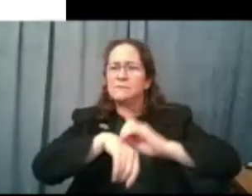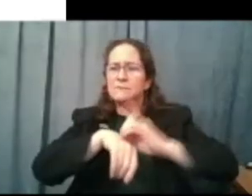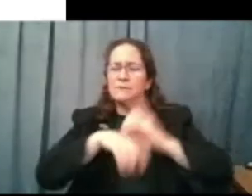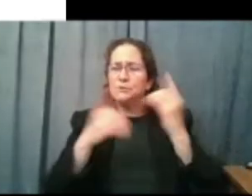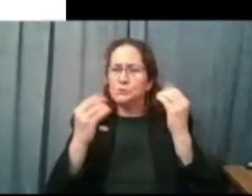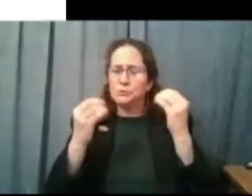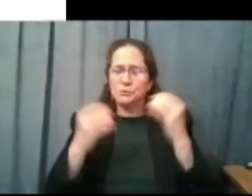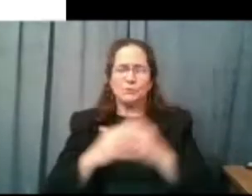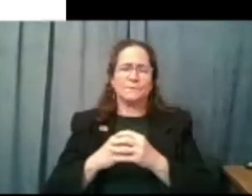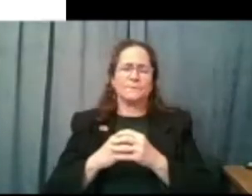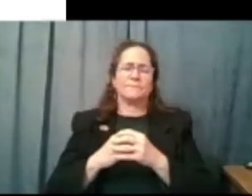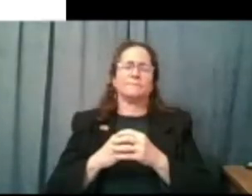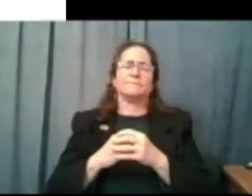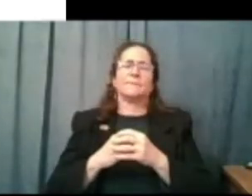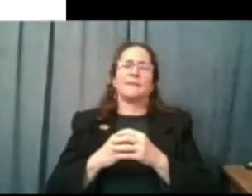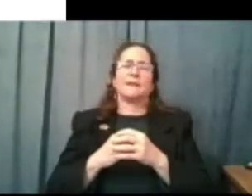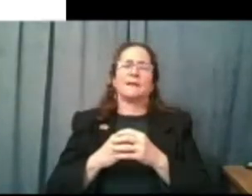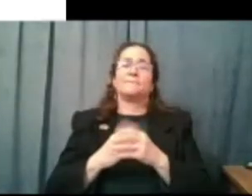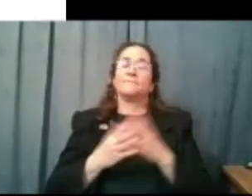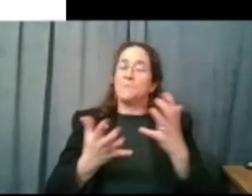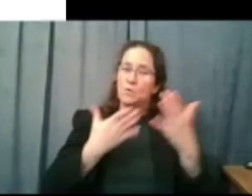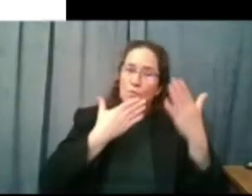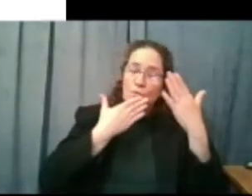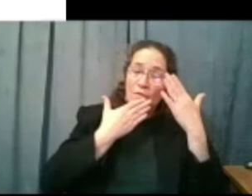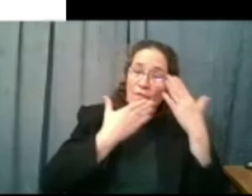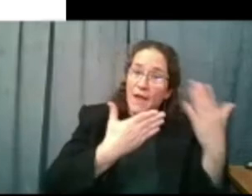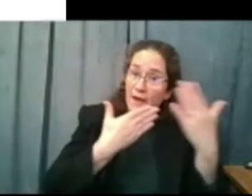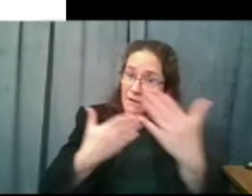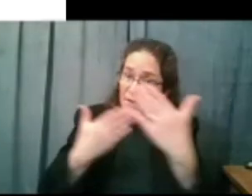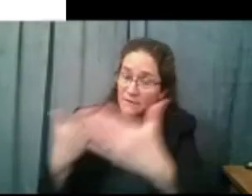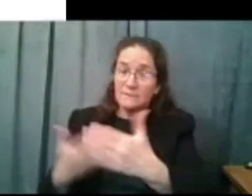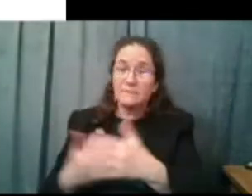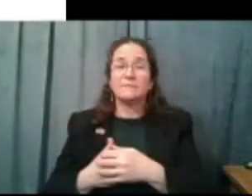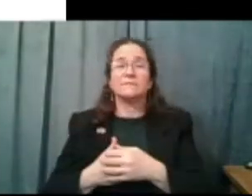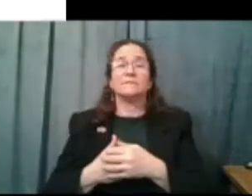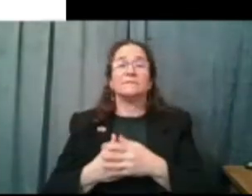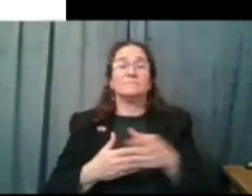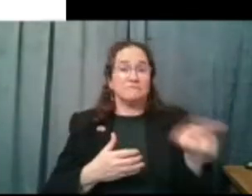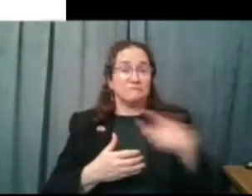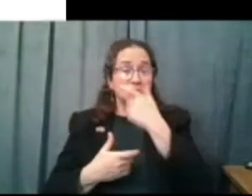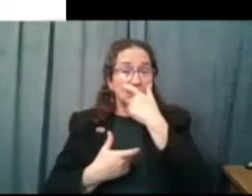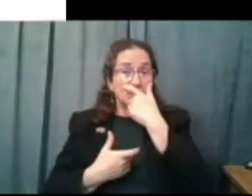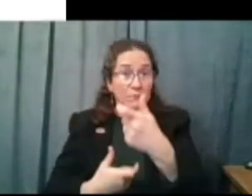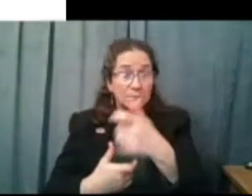Like to thank everybody for participating in this,